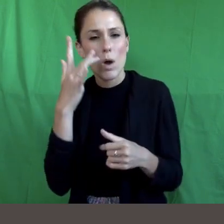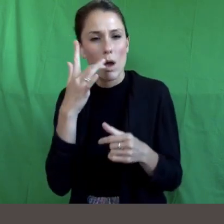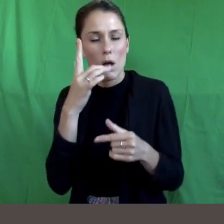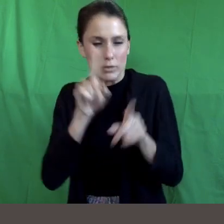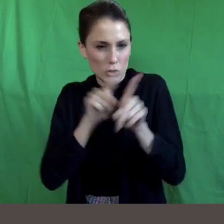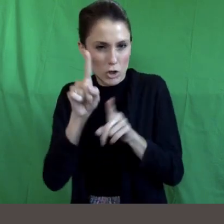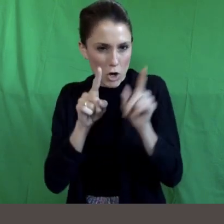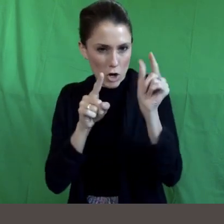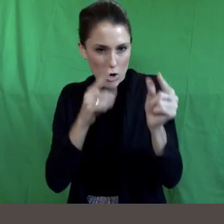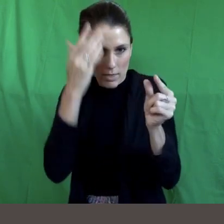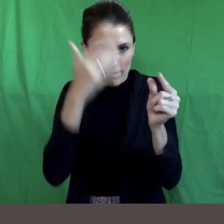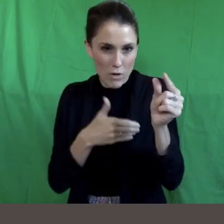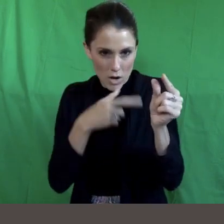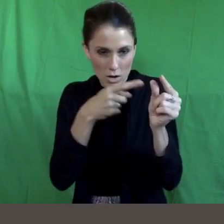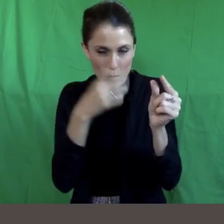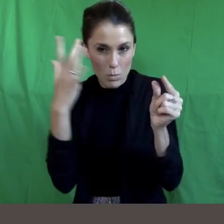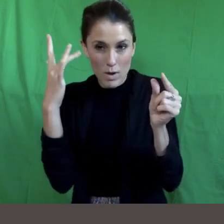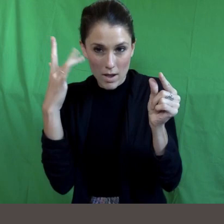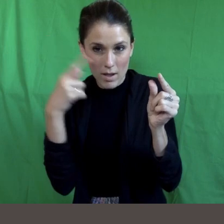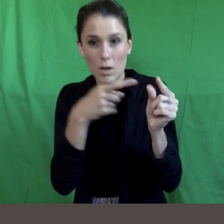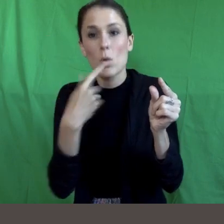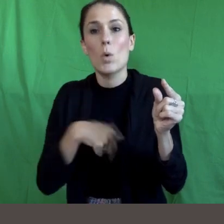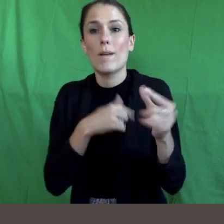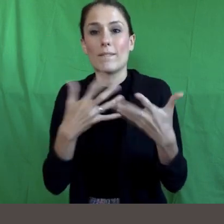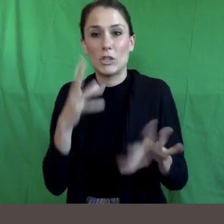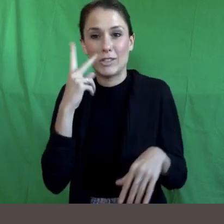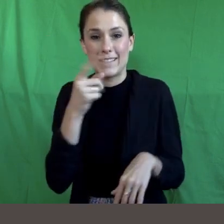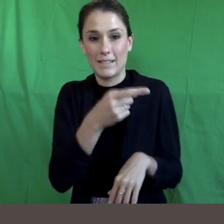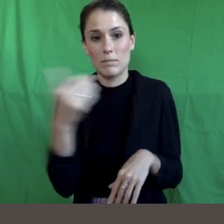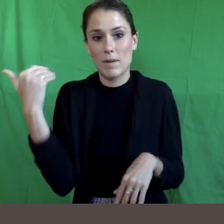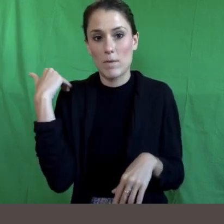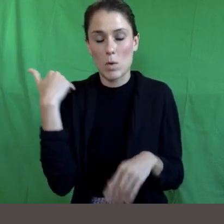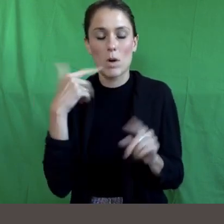What does it mean to put a star in front of a generator object? We've seen this notation before.